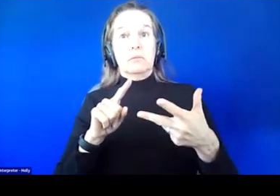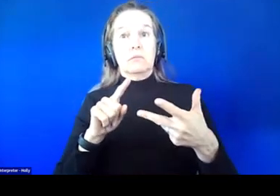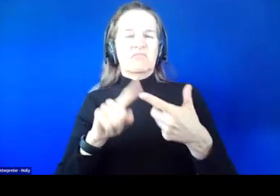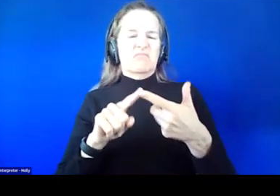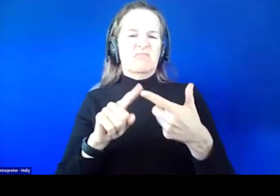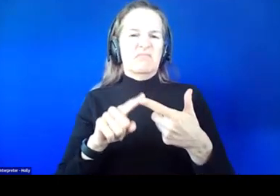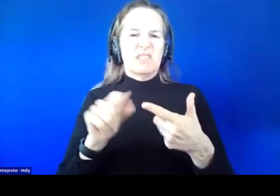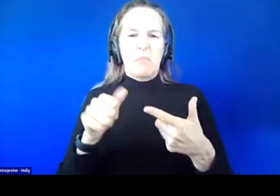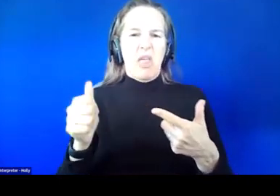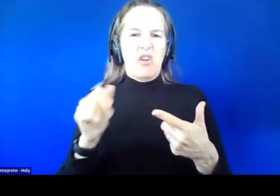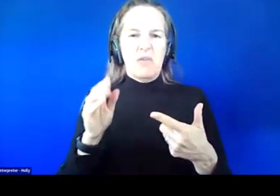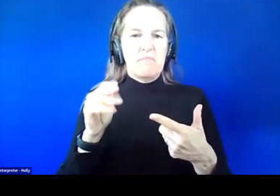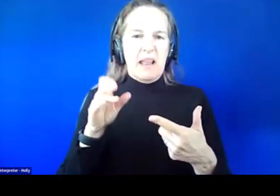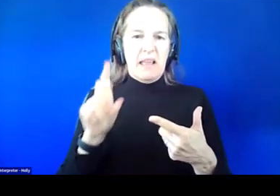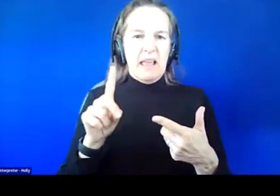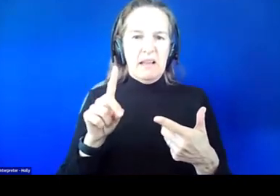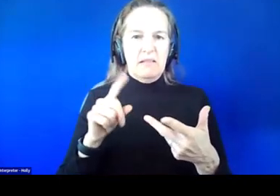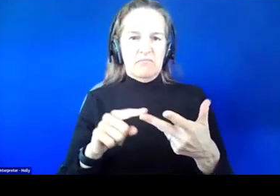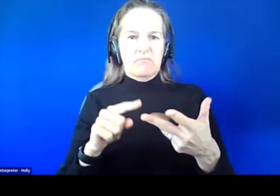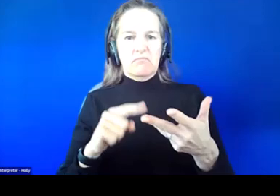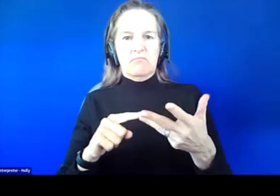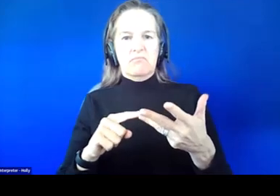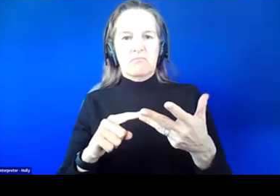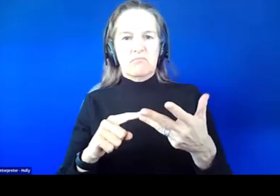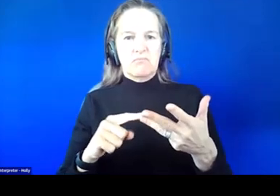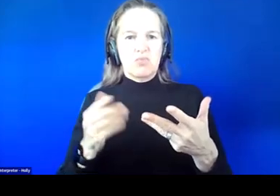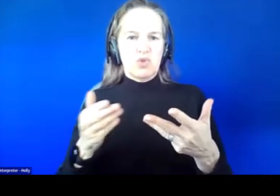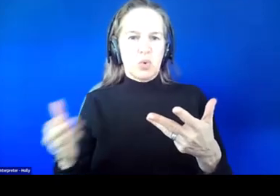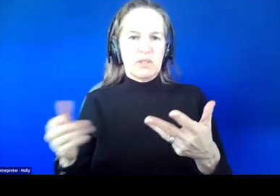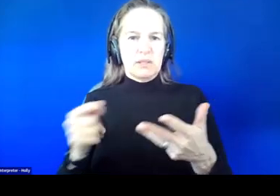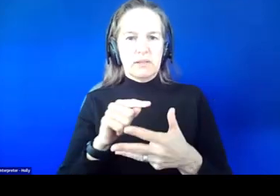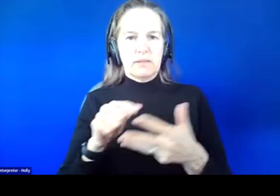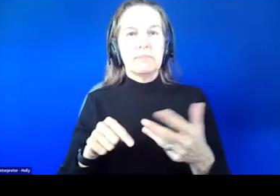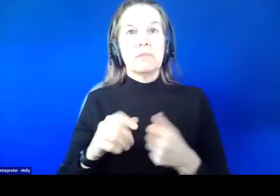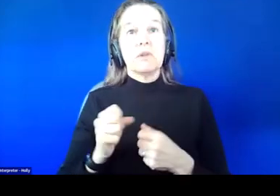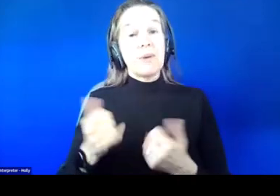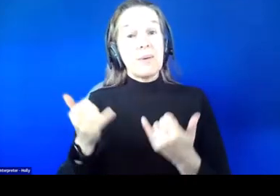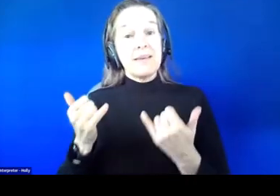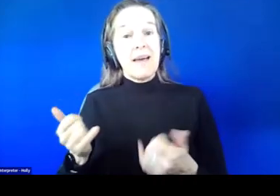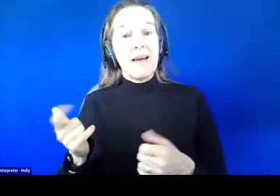resources. So now I am going to hand it over to Julie.